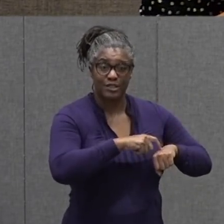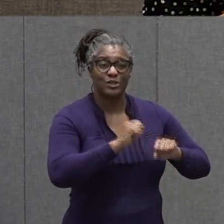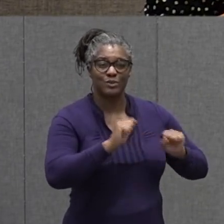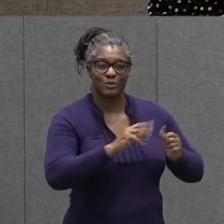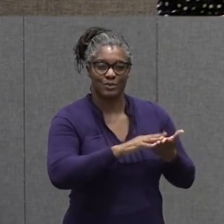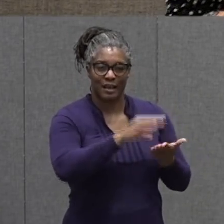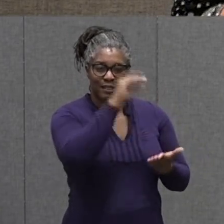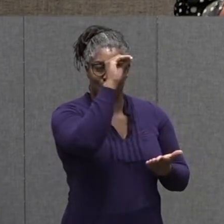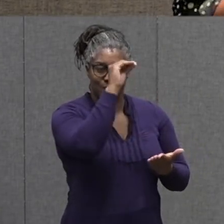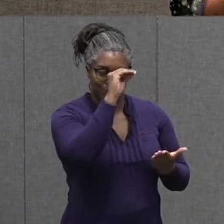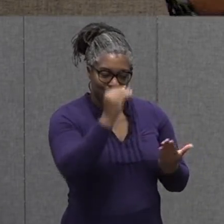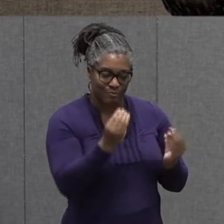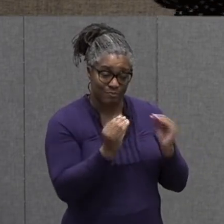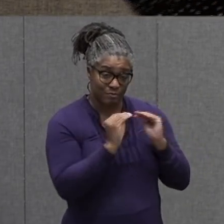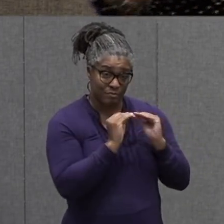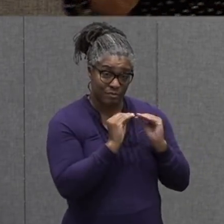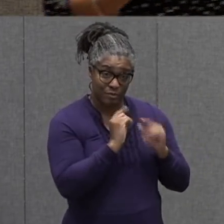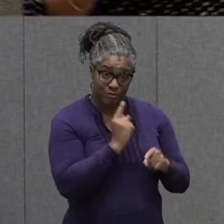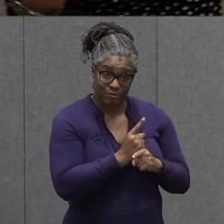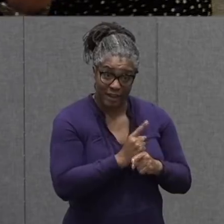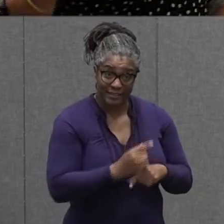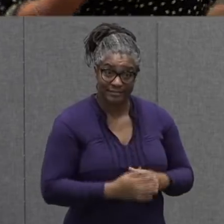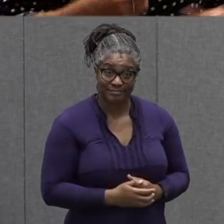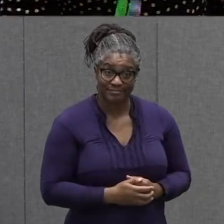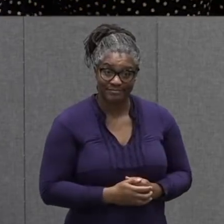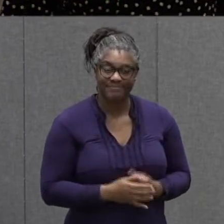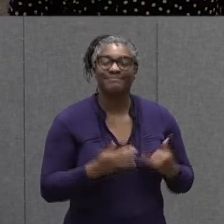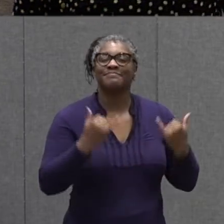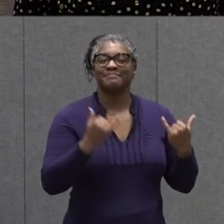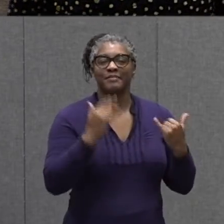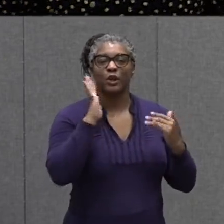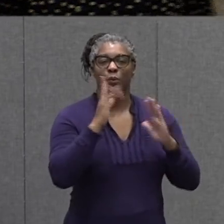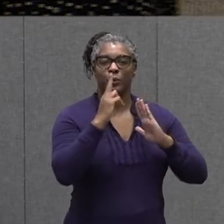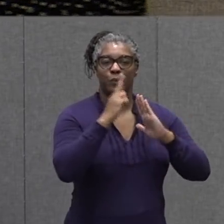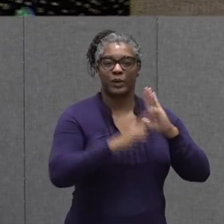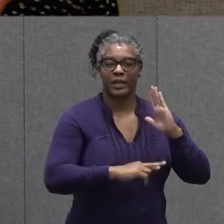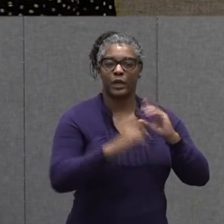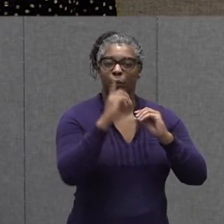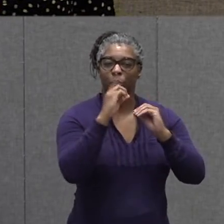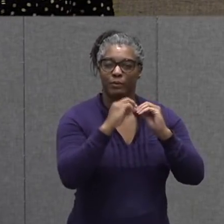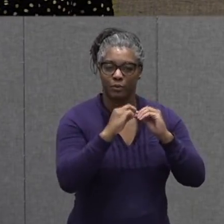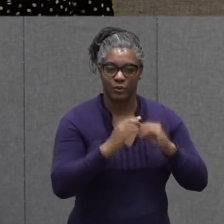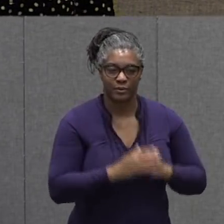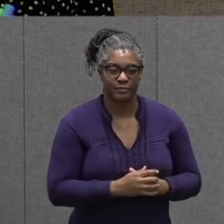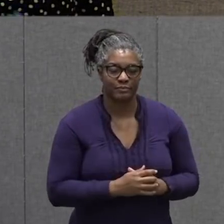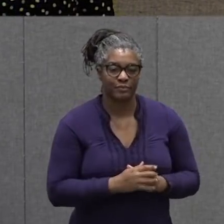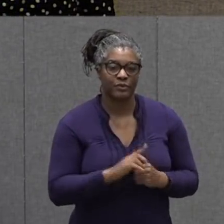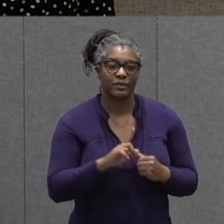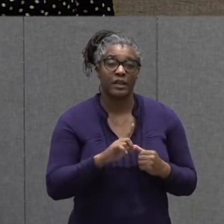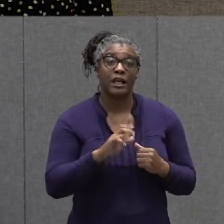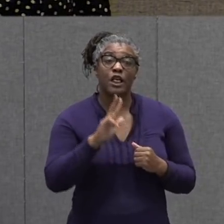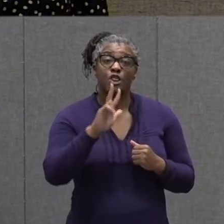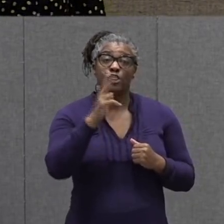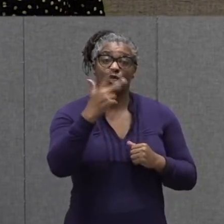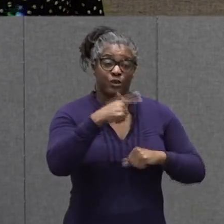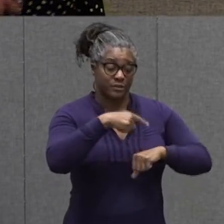So, let's try this one more time. And when you read something for the third time